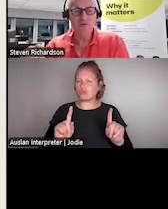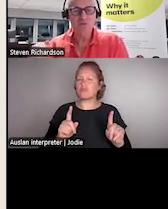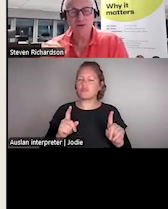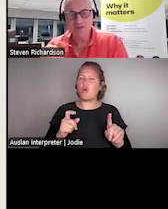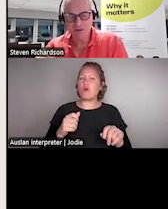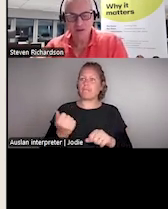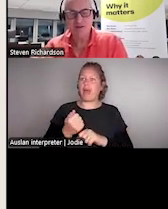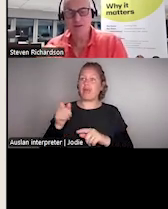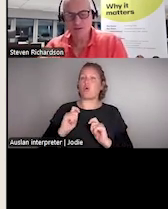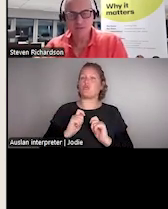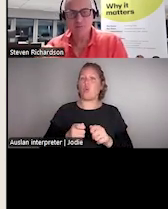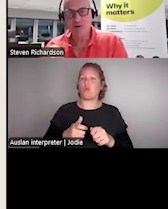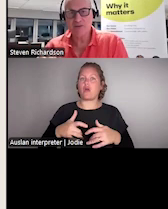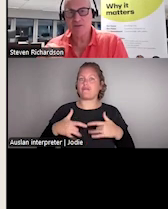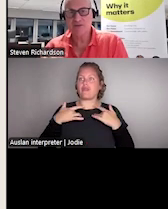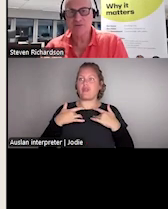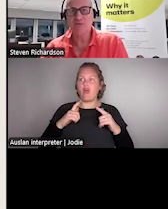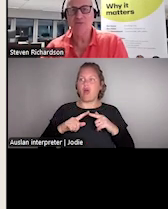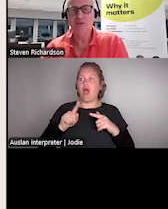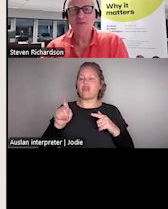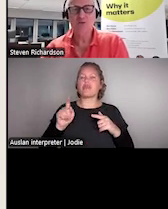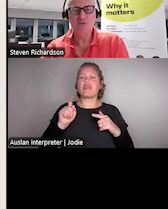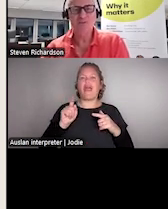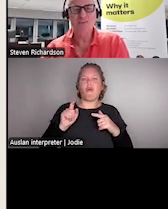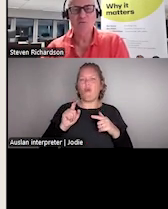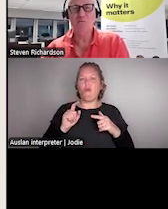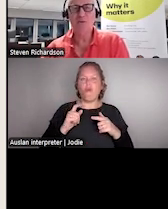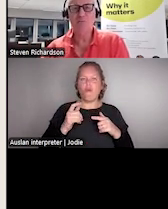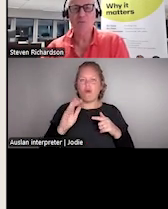feel like they are in part of the inner circle. This is all the really important